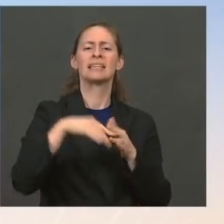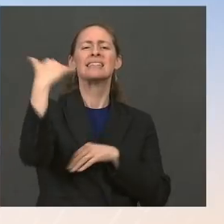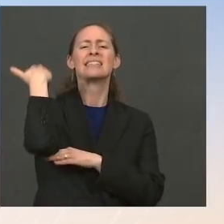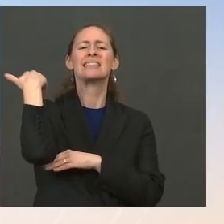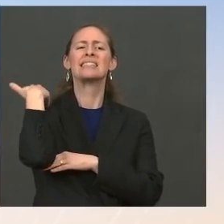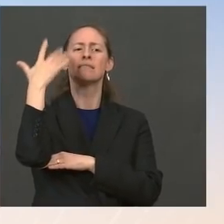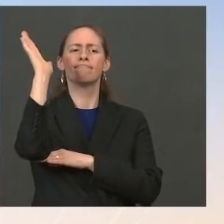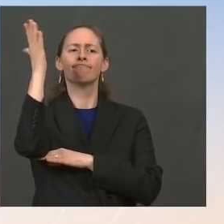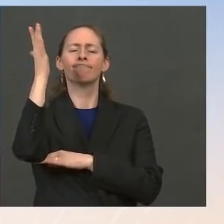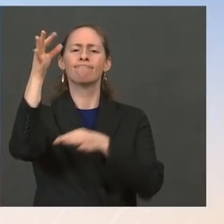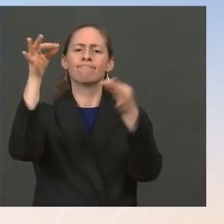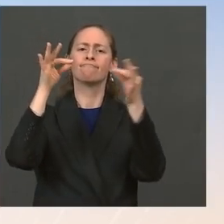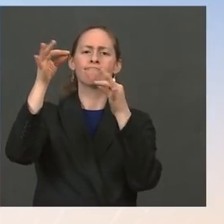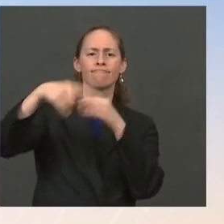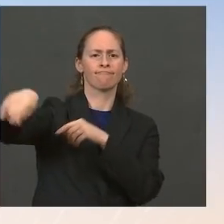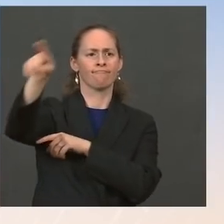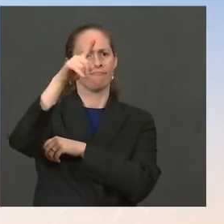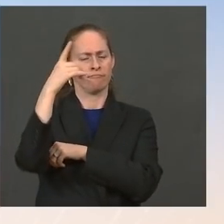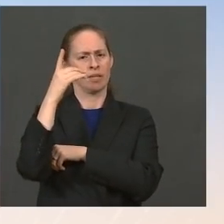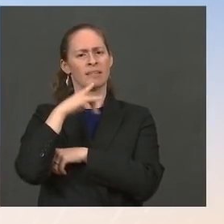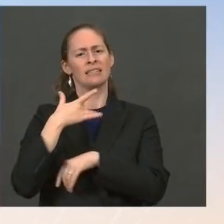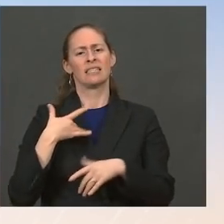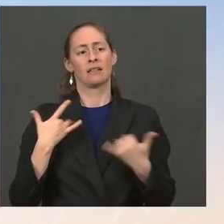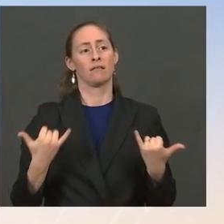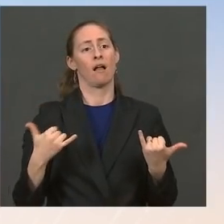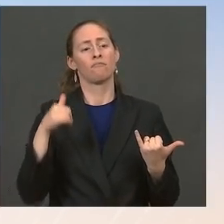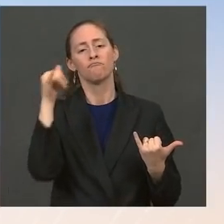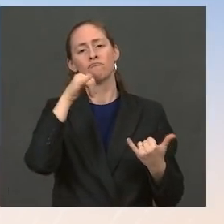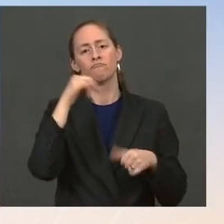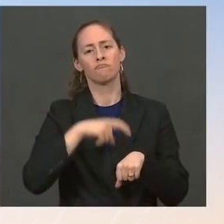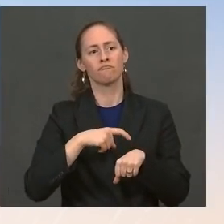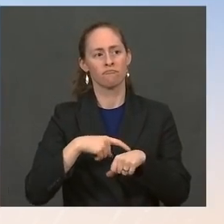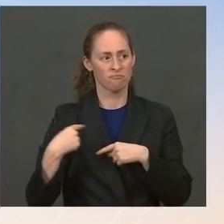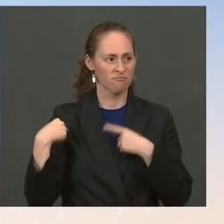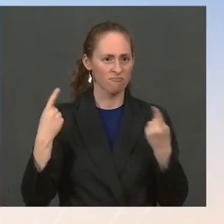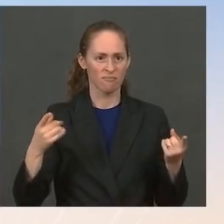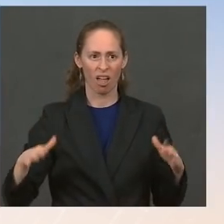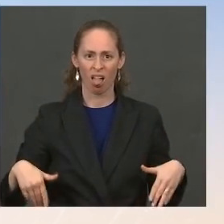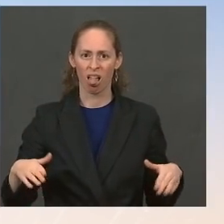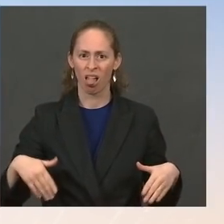He thinks it's long overdue. He thinks it will help bring more women into the workforce.